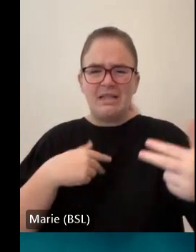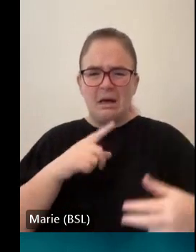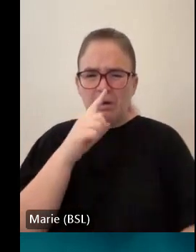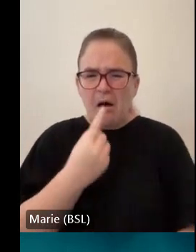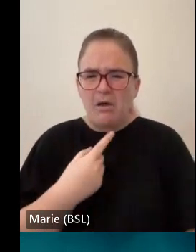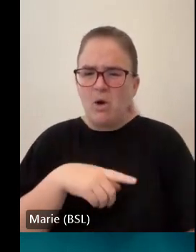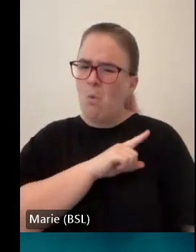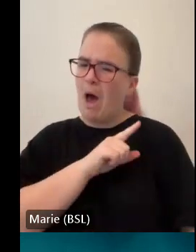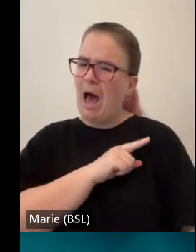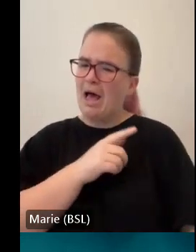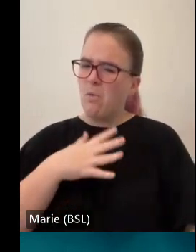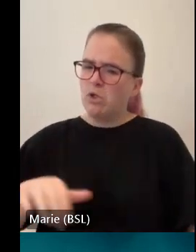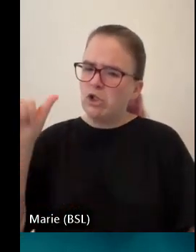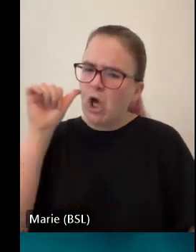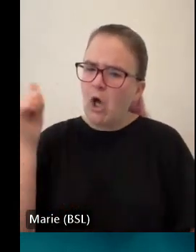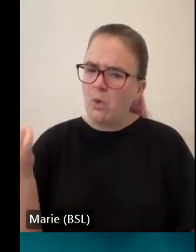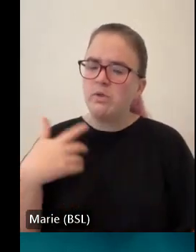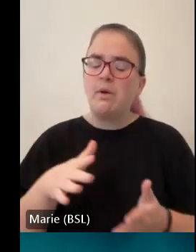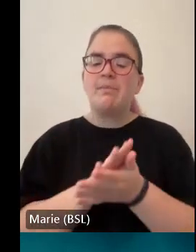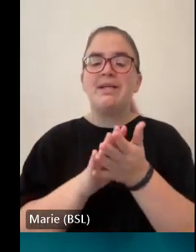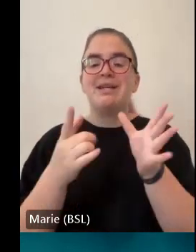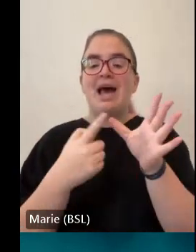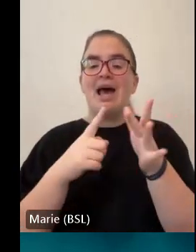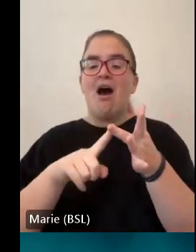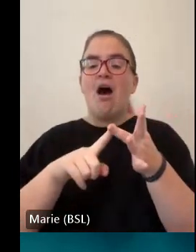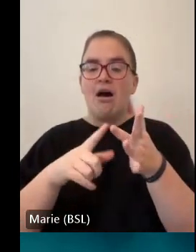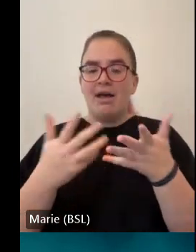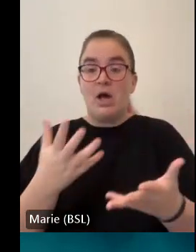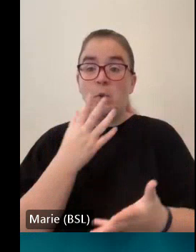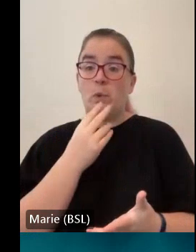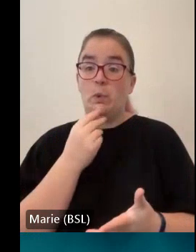So these are these deep fake videos are becoming much more